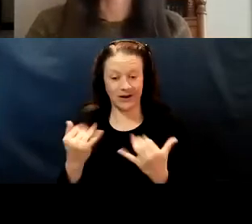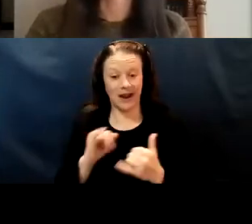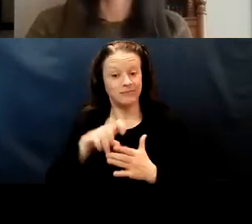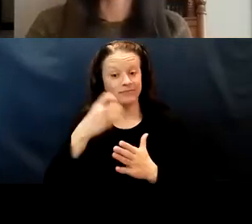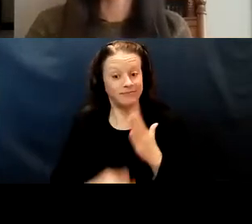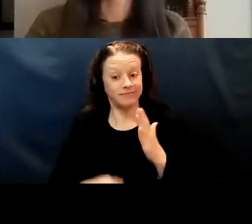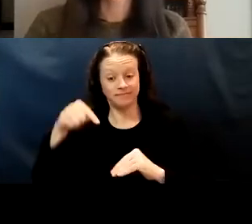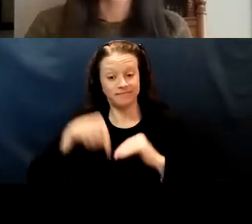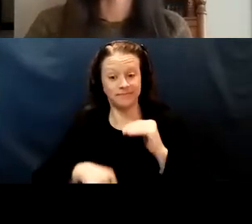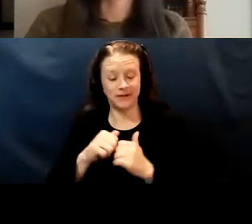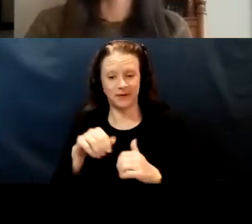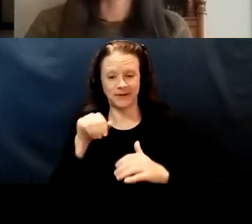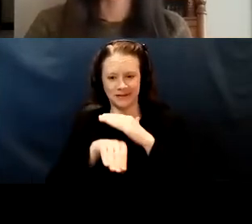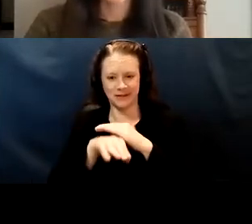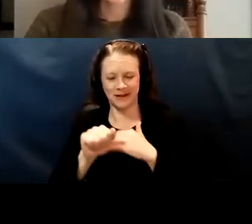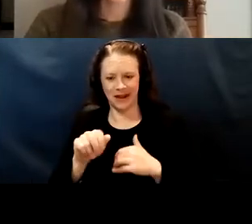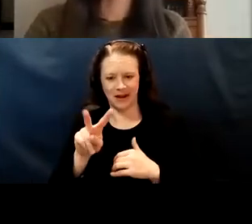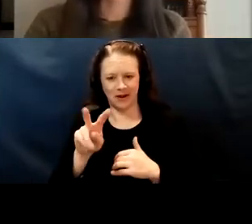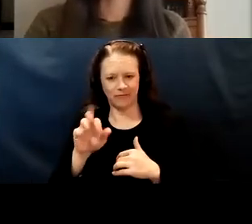accessibility and virtual programs. I've been trying not to get